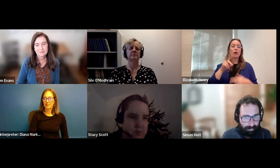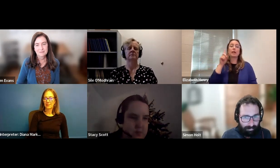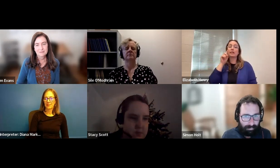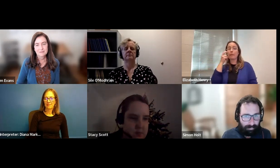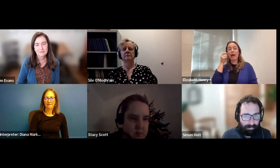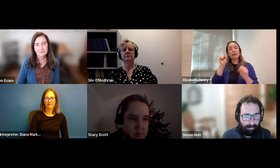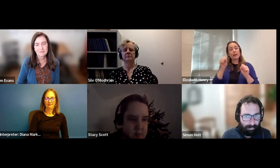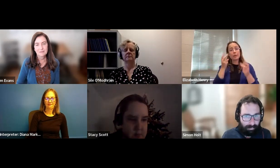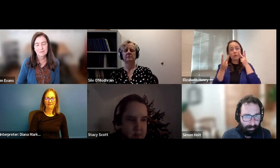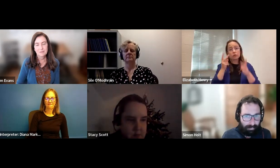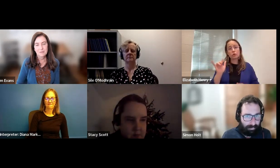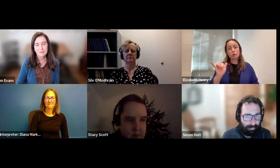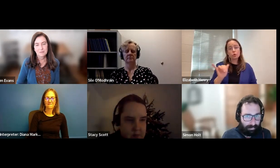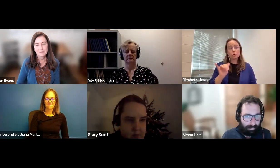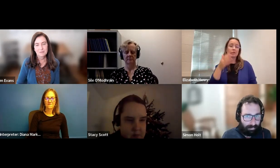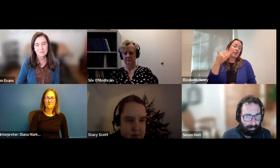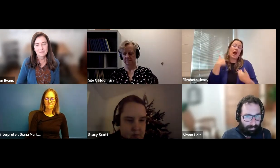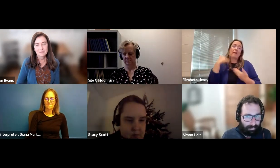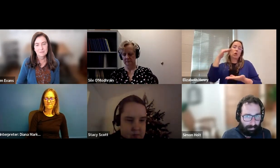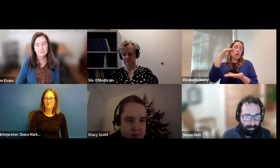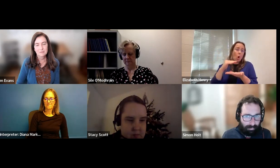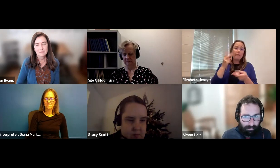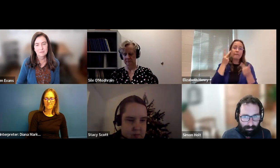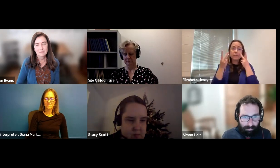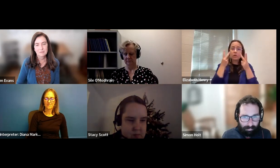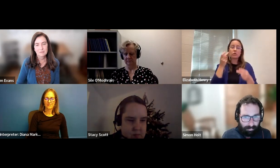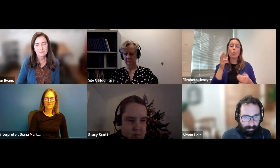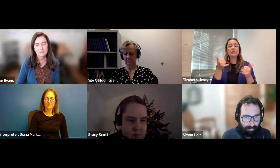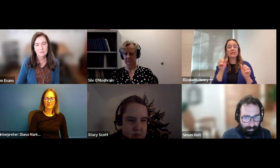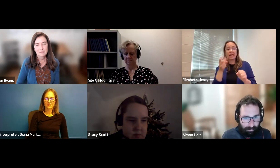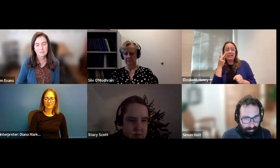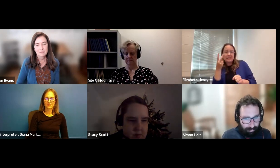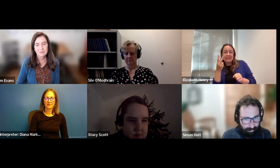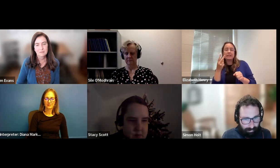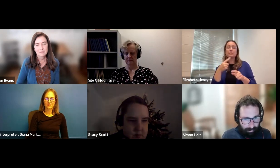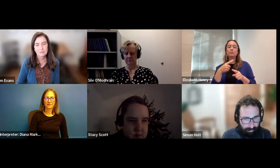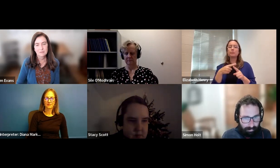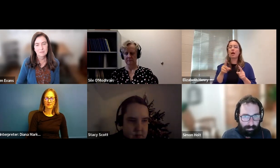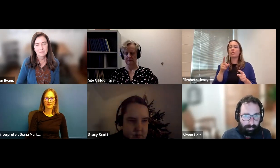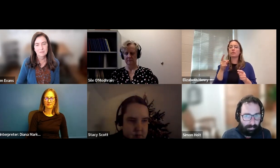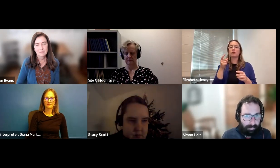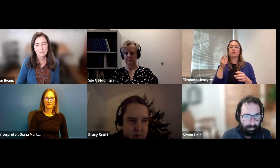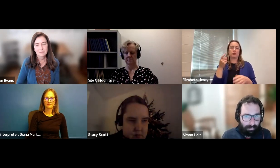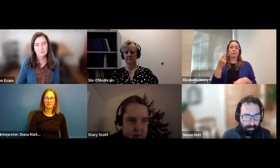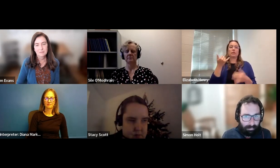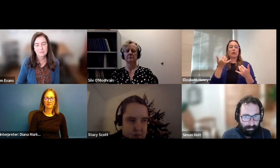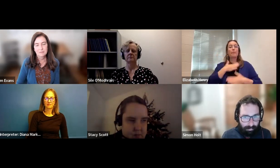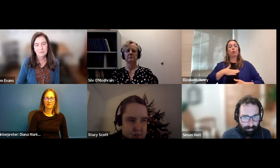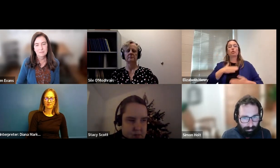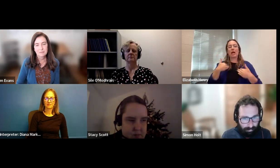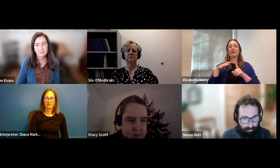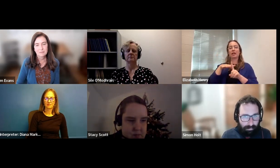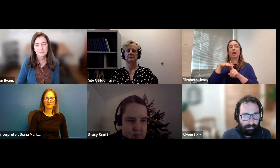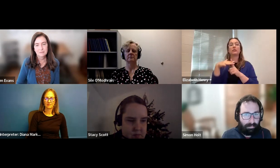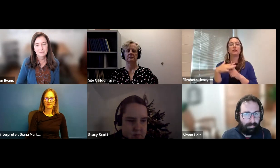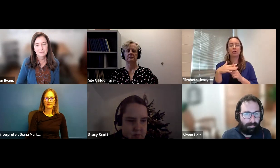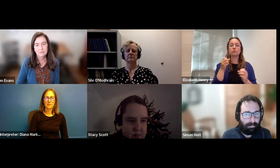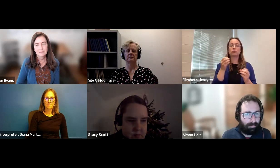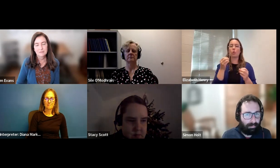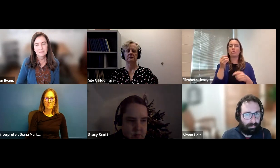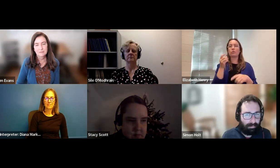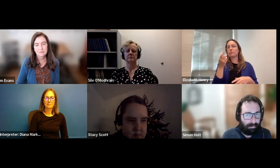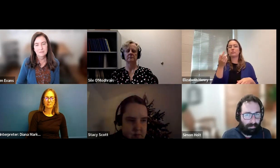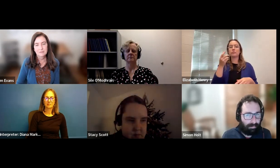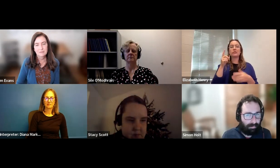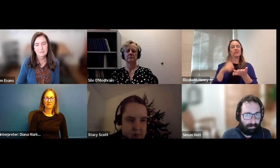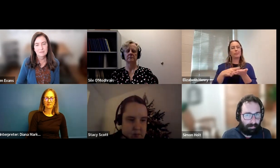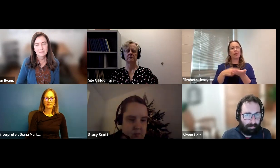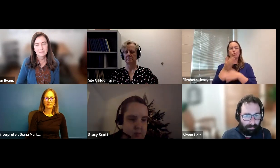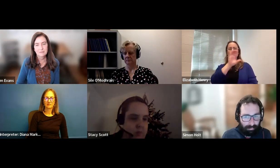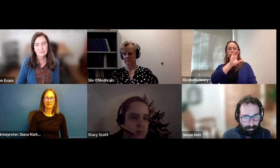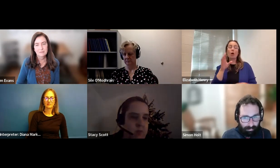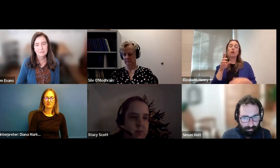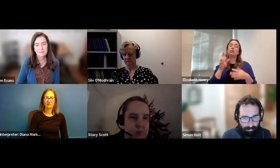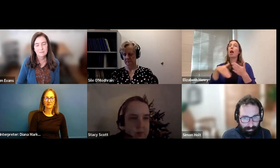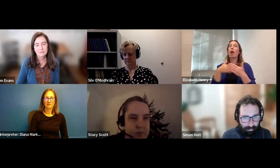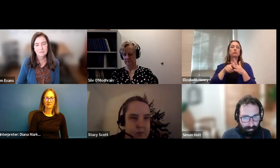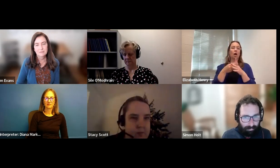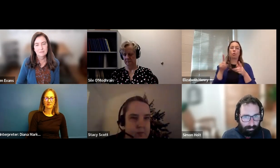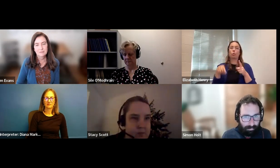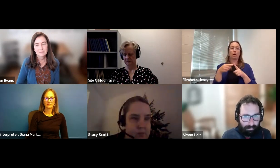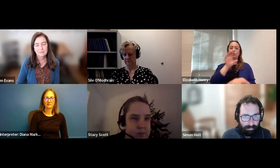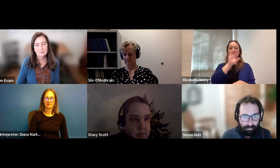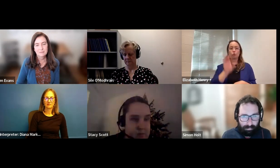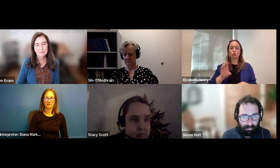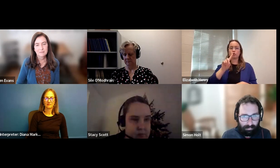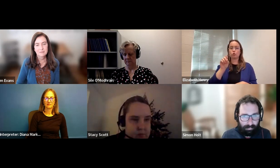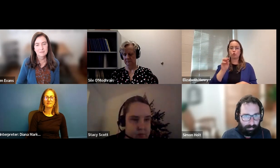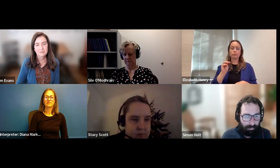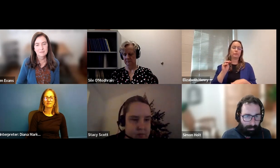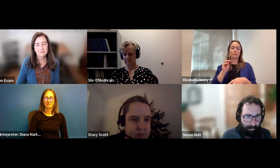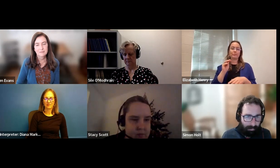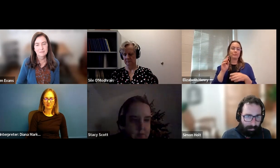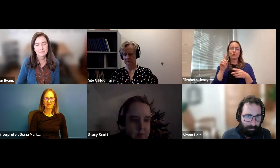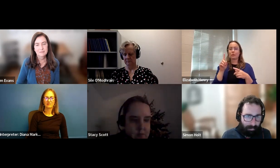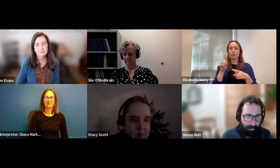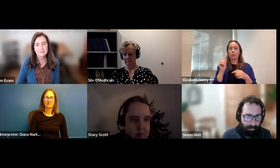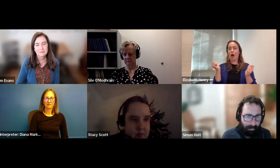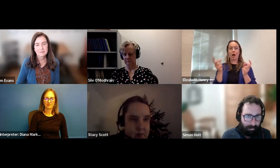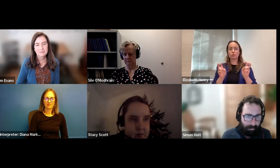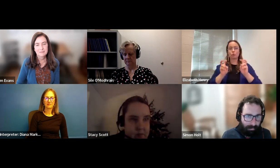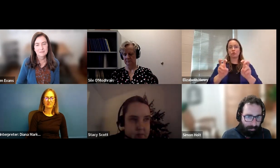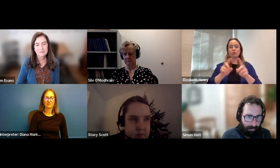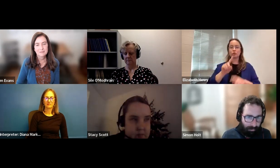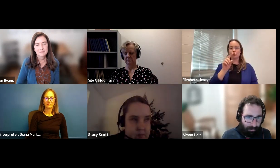Gustavo Navarrete (he/him/él): As a deaf by folks, some of them cap low vision, and have, uh some accessibility in terms of their site. Oftentimes they appreciate understanding why visual context is happening around them, especially in zoom. Um,